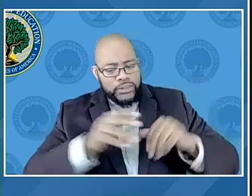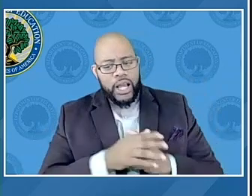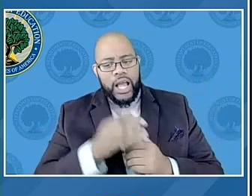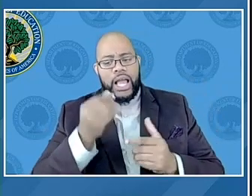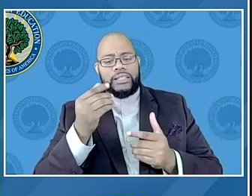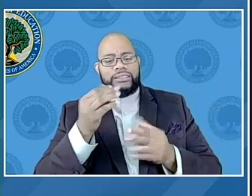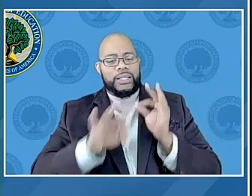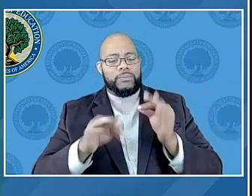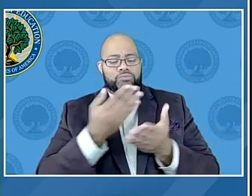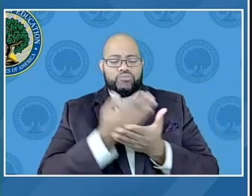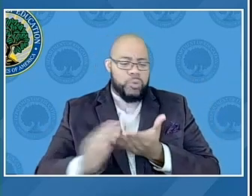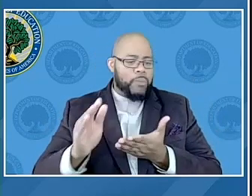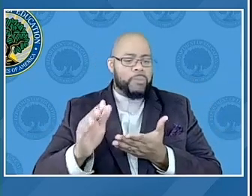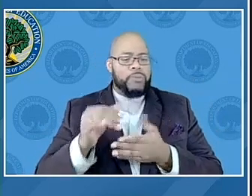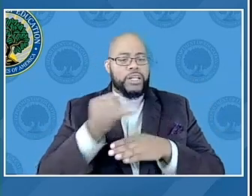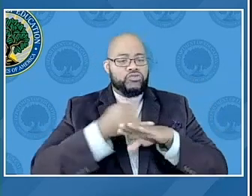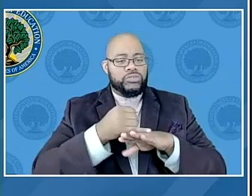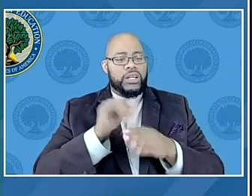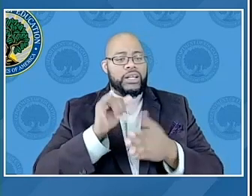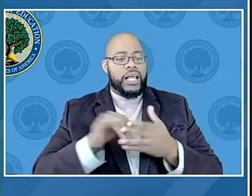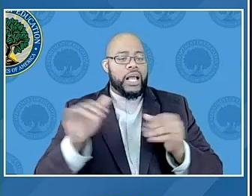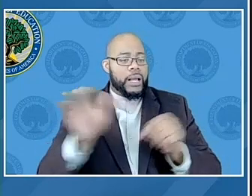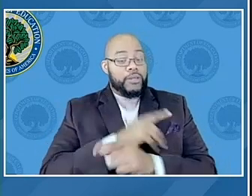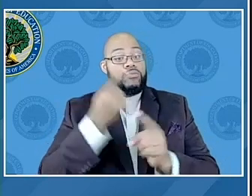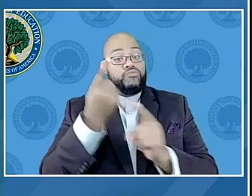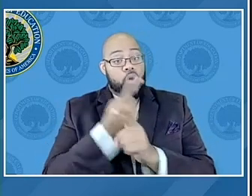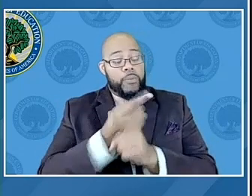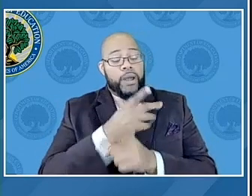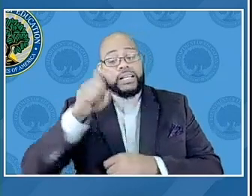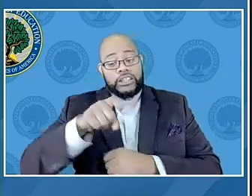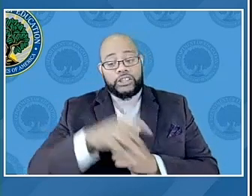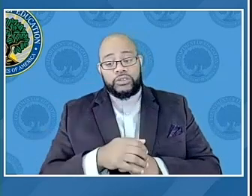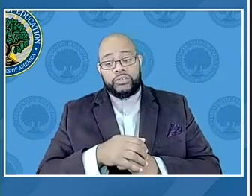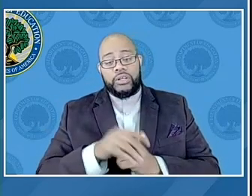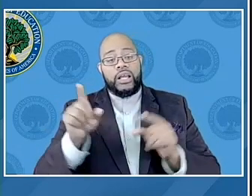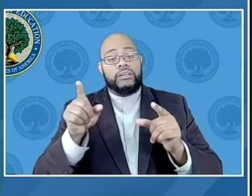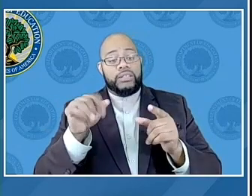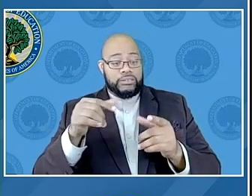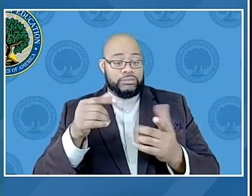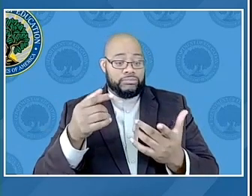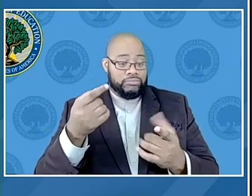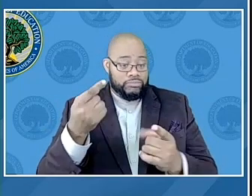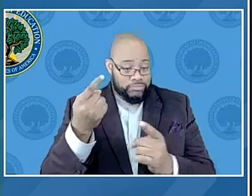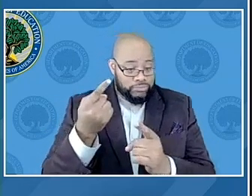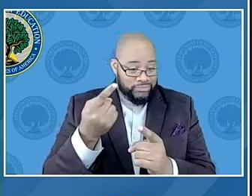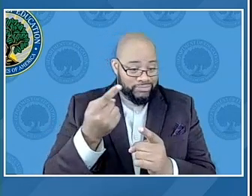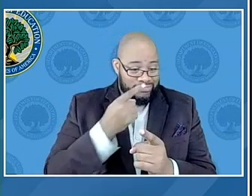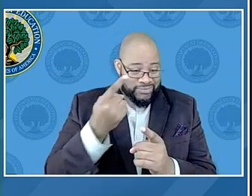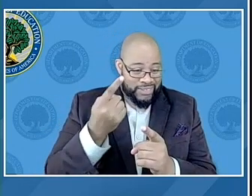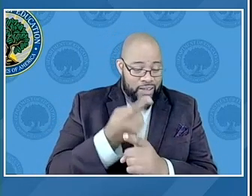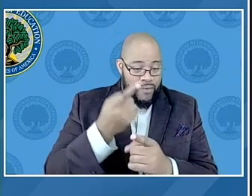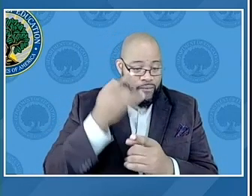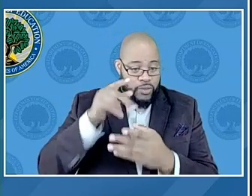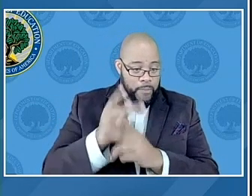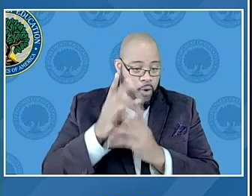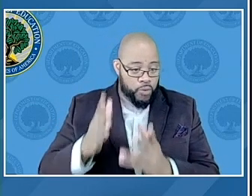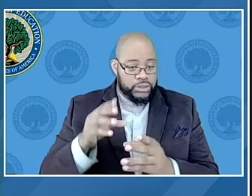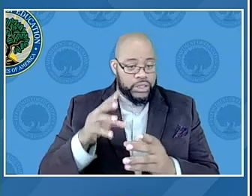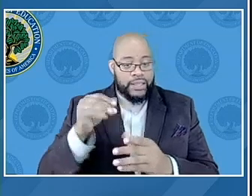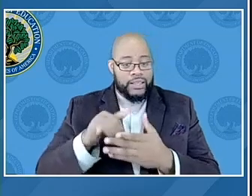interest, though that is completely appropriate and necessary, is inadequate for these borrowers. And this aligns, again with the interests